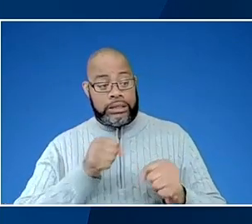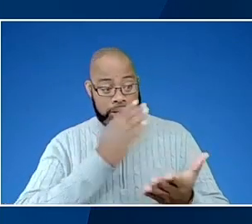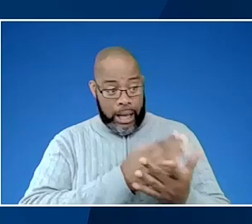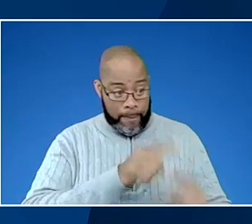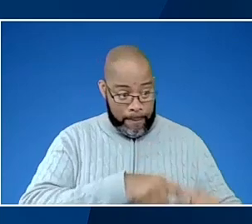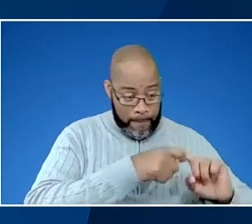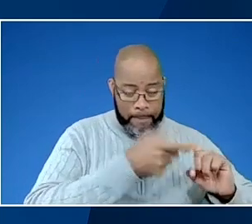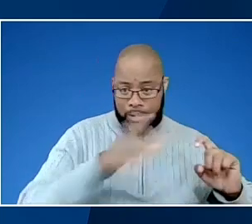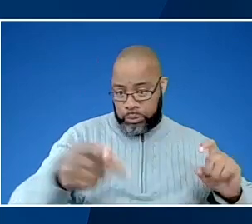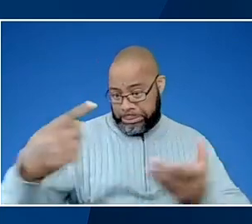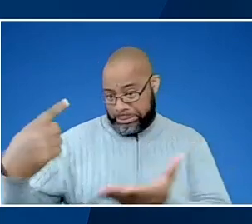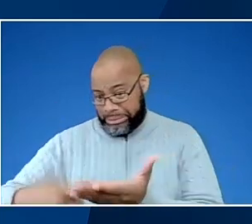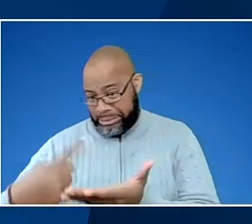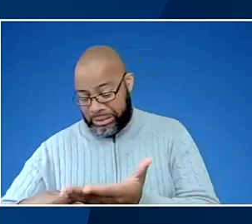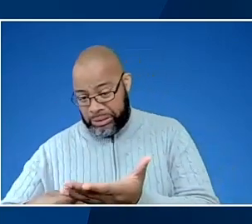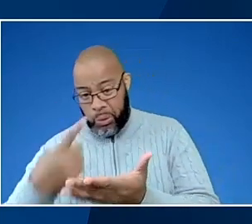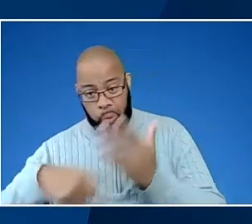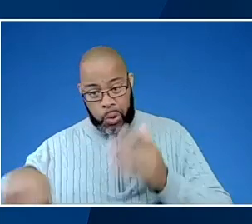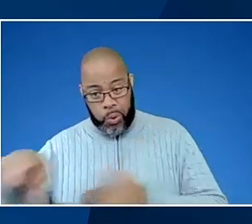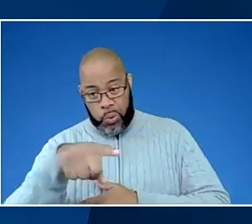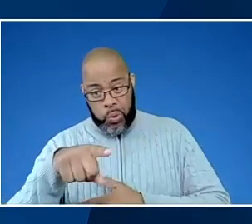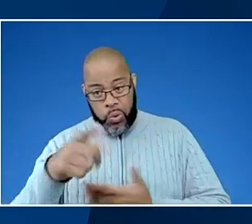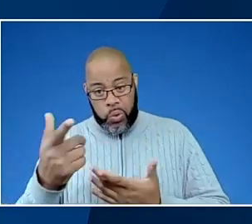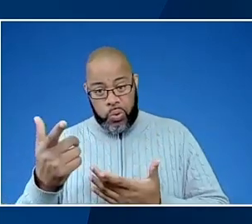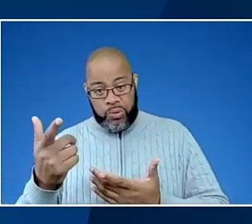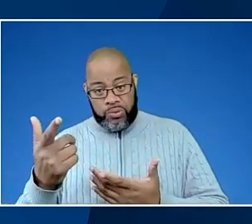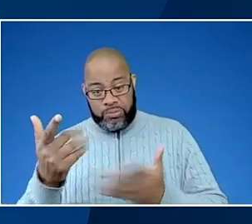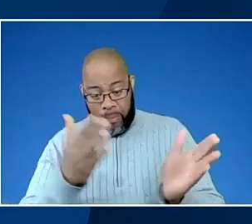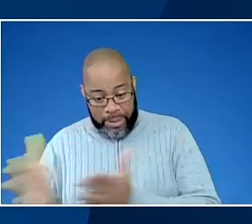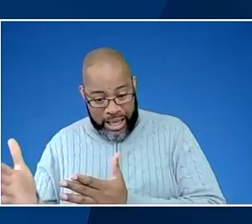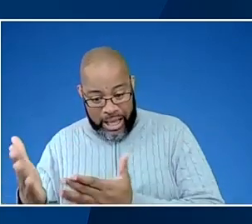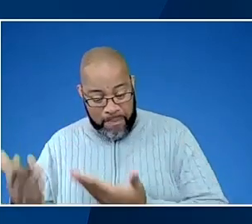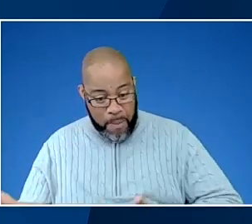discuss what you are- what you're planning to propose to the main committee.